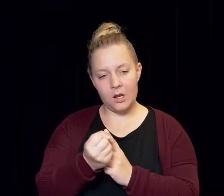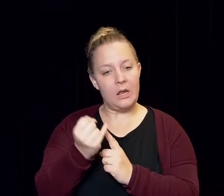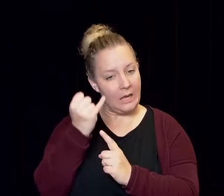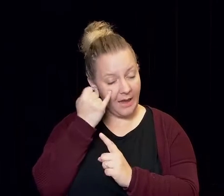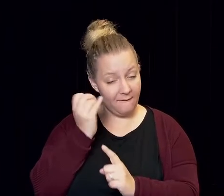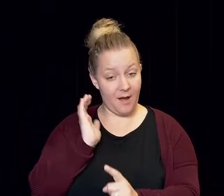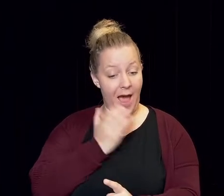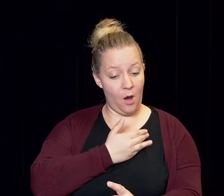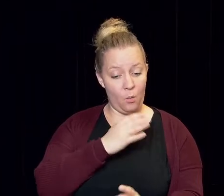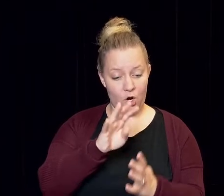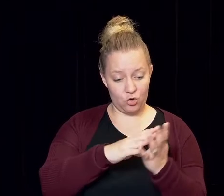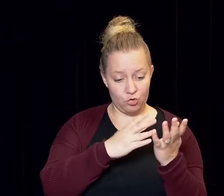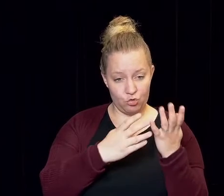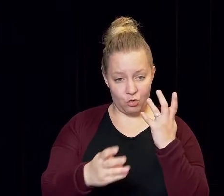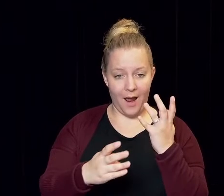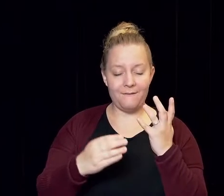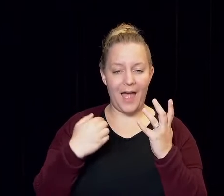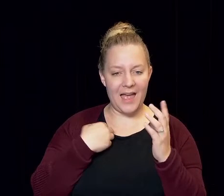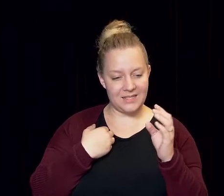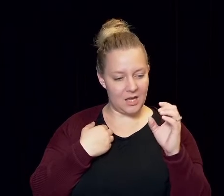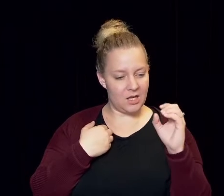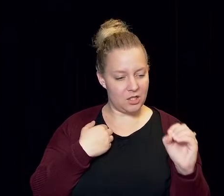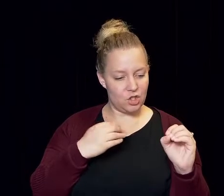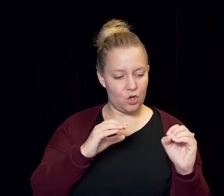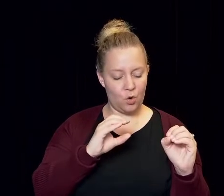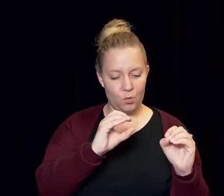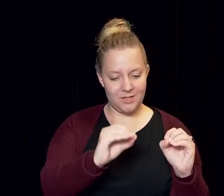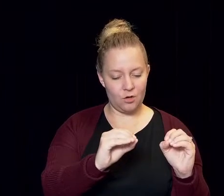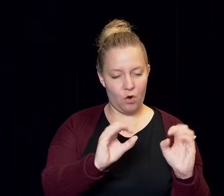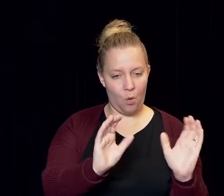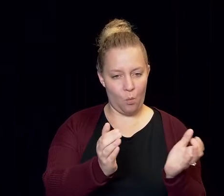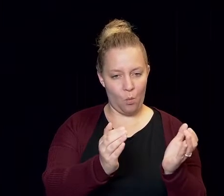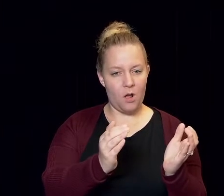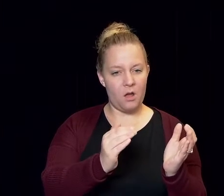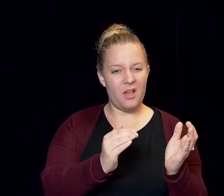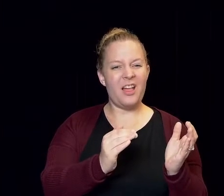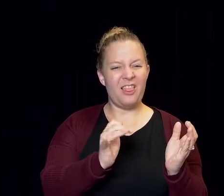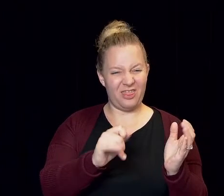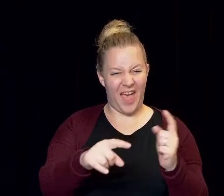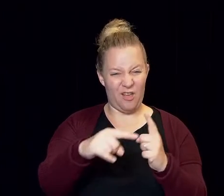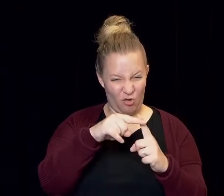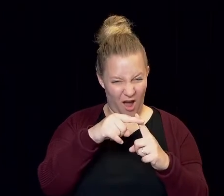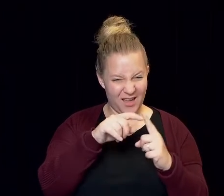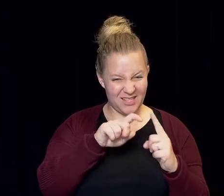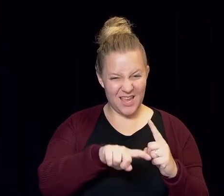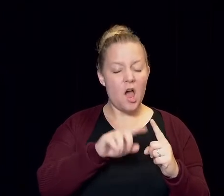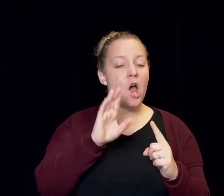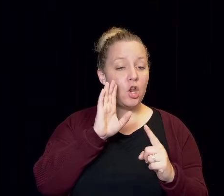graph goes through 0 comma 0, or the origin, I know that it is a direct variation equation or